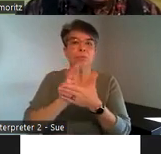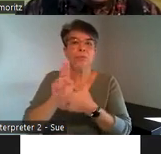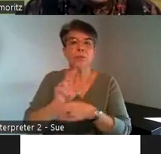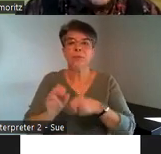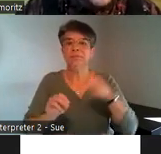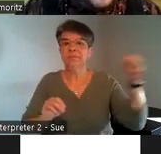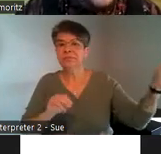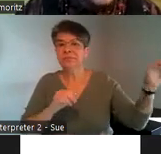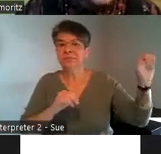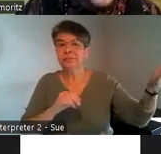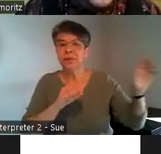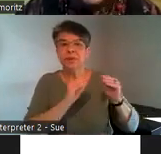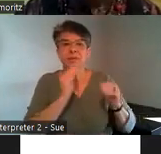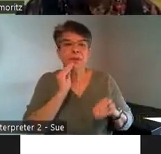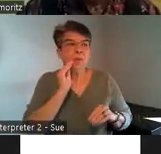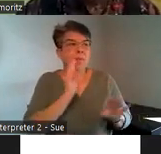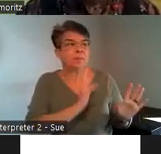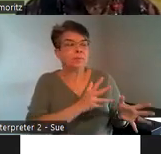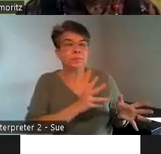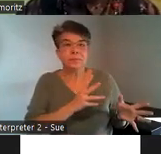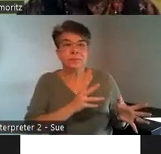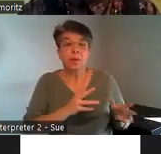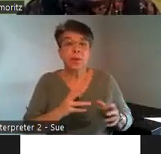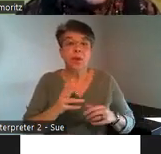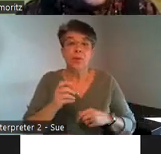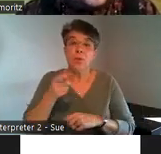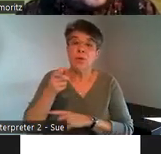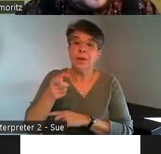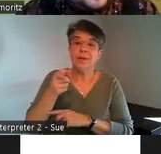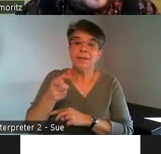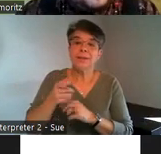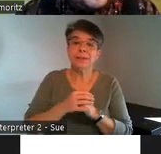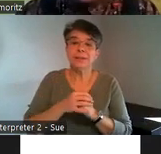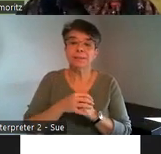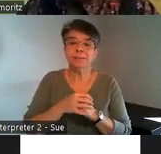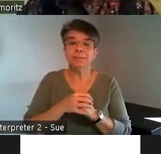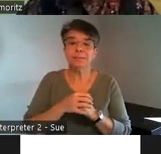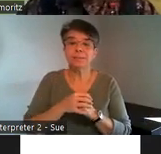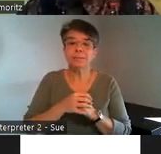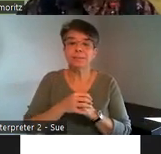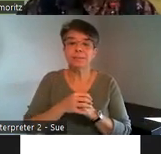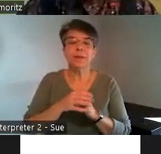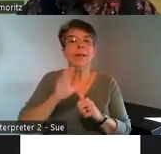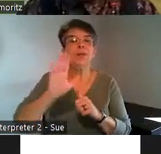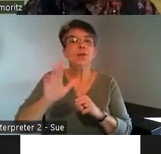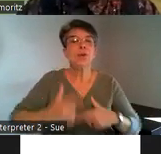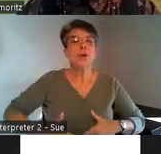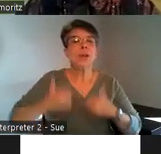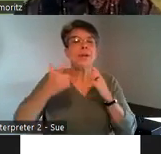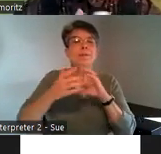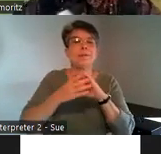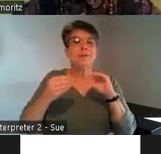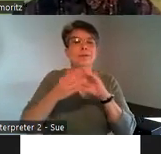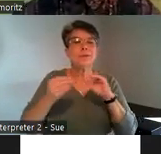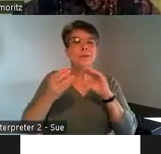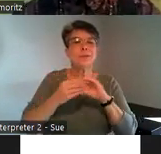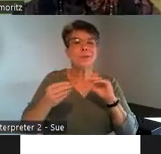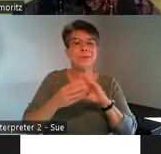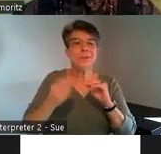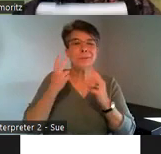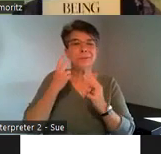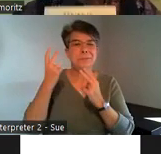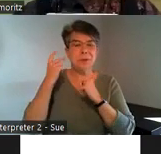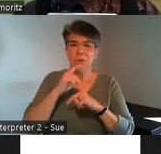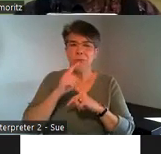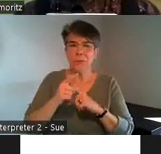is um so this sort of like a um It's A Memoir of her life and it's a very valuable piece of media